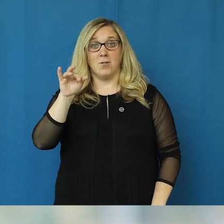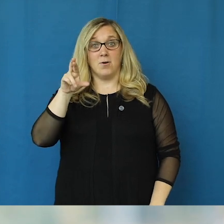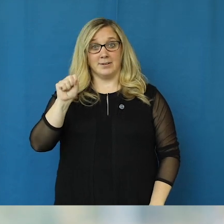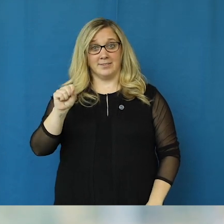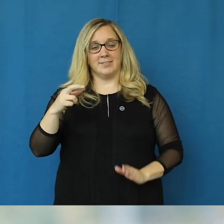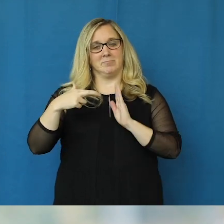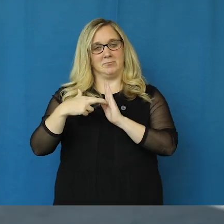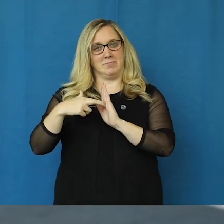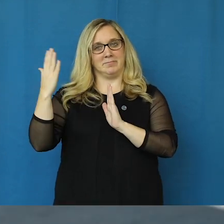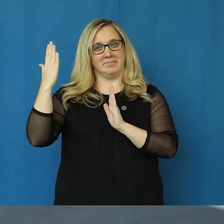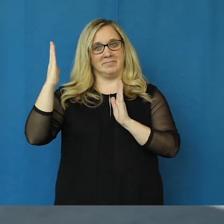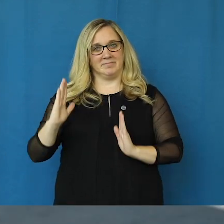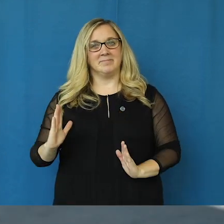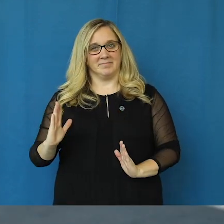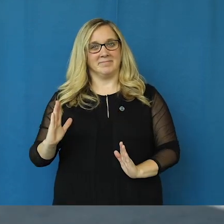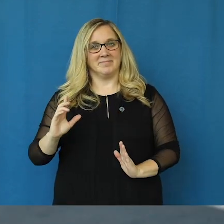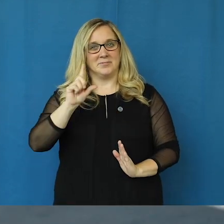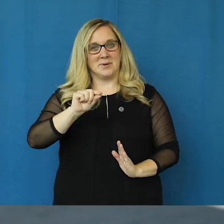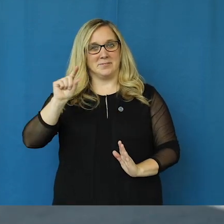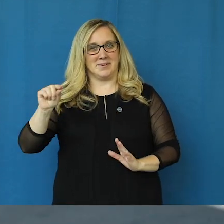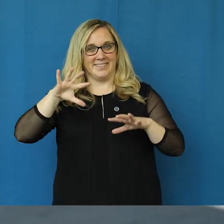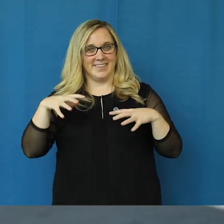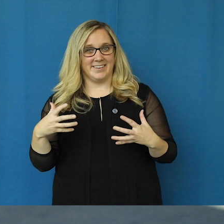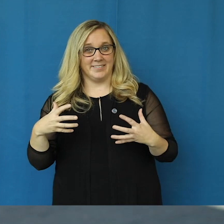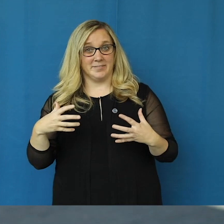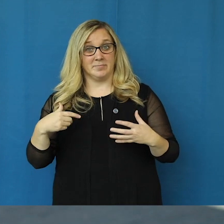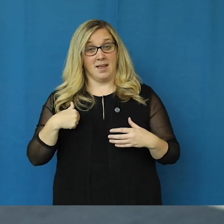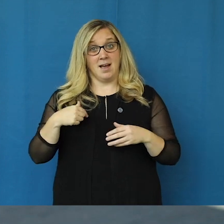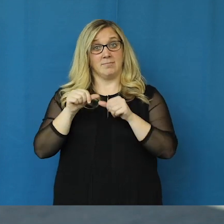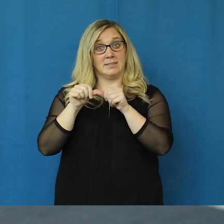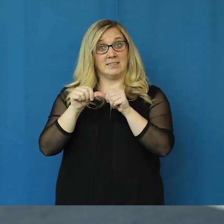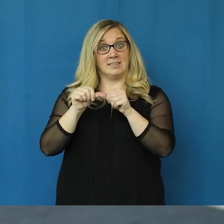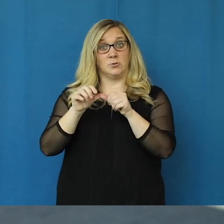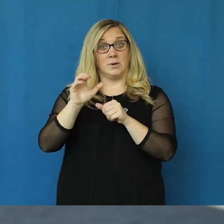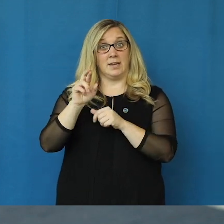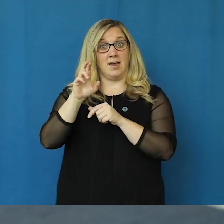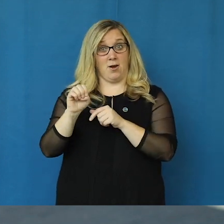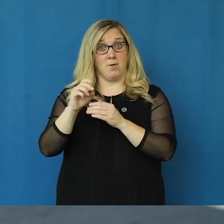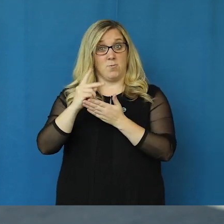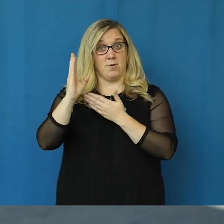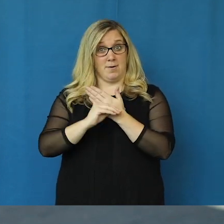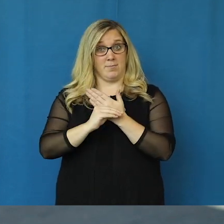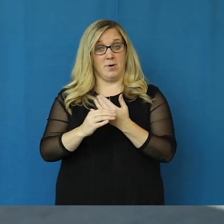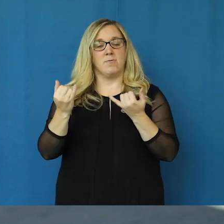of 2020. For those of you who don't know me, I was in the Continuing Care Program, and I'm currently working in Hammonds Plains